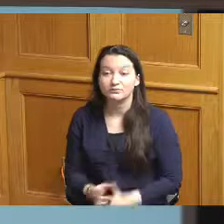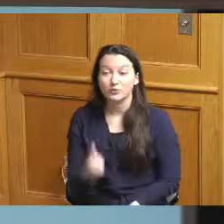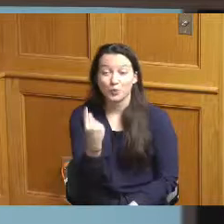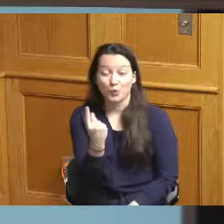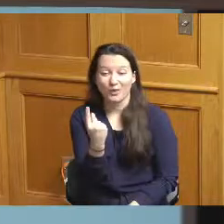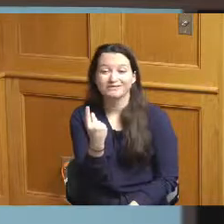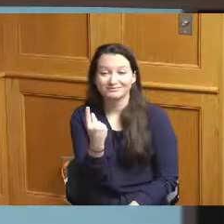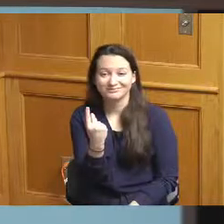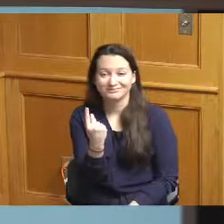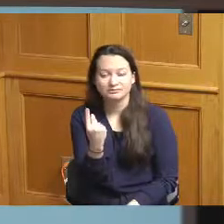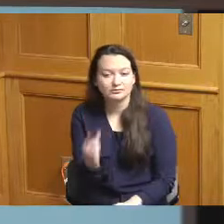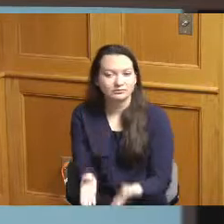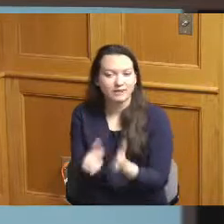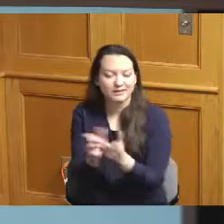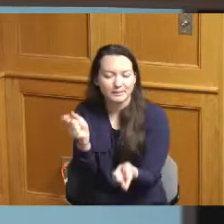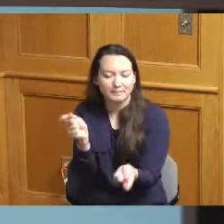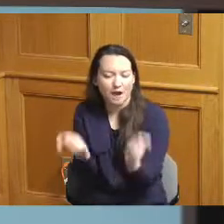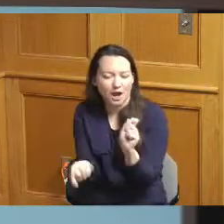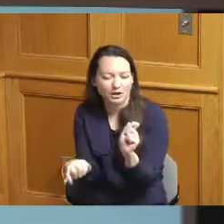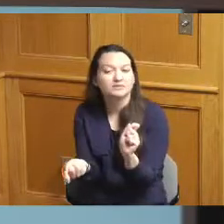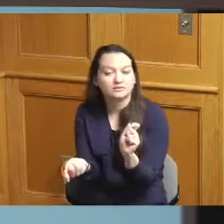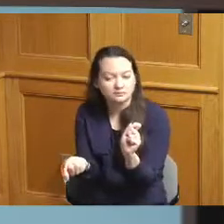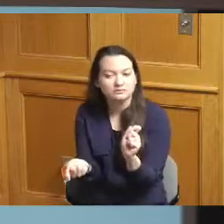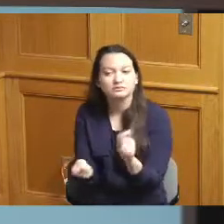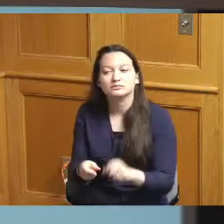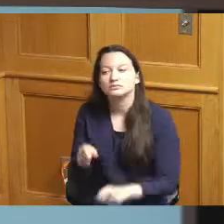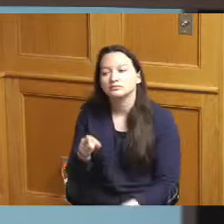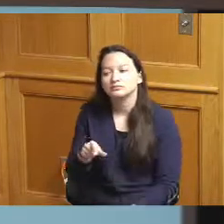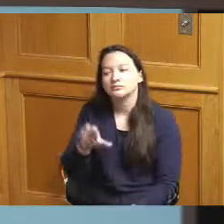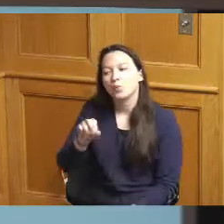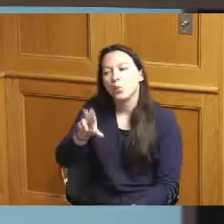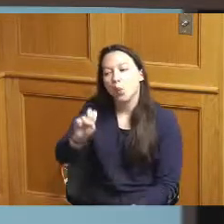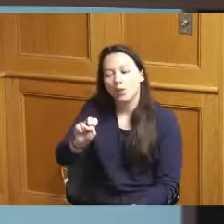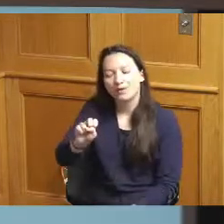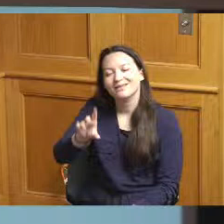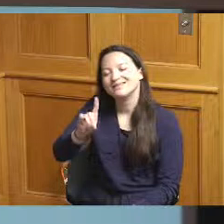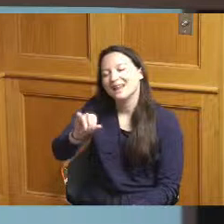to be asking you to modify and that's down to core I will explain the reason for that in just